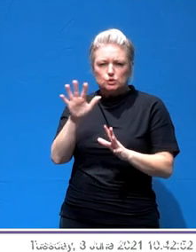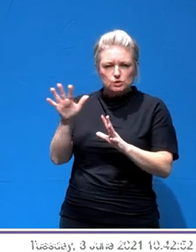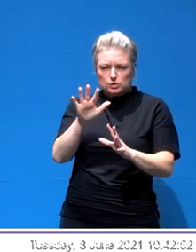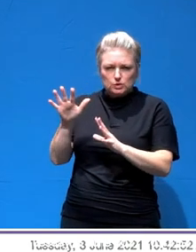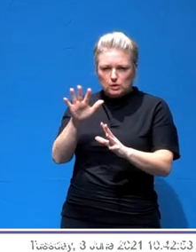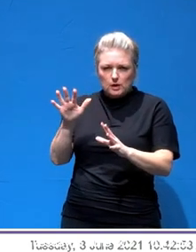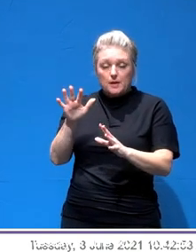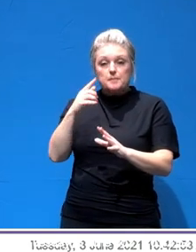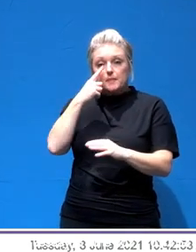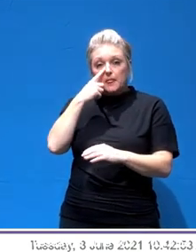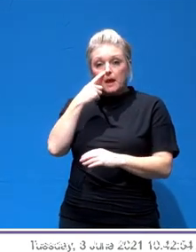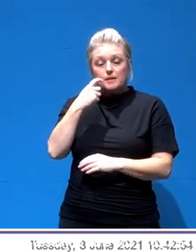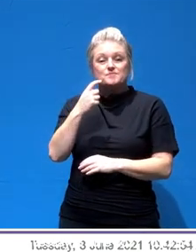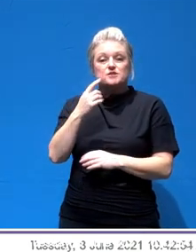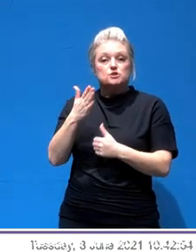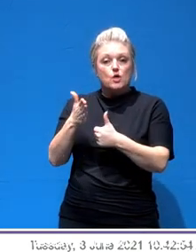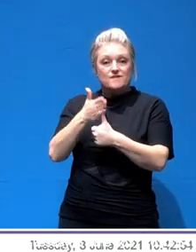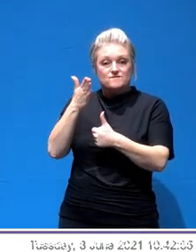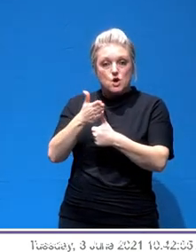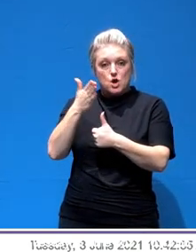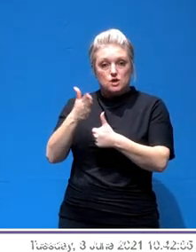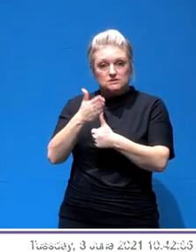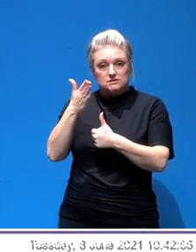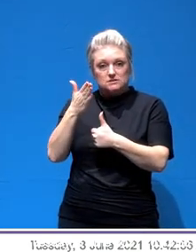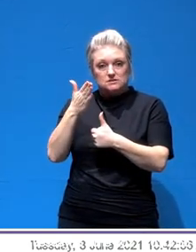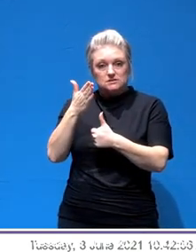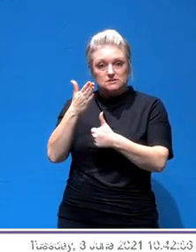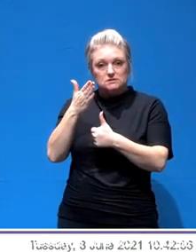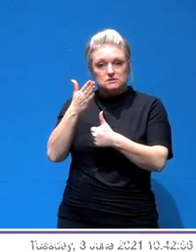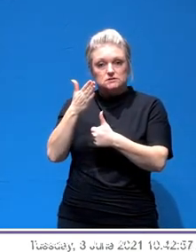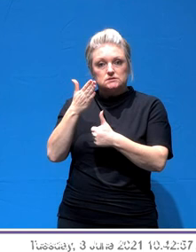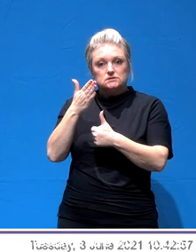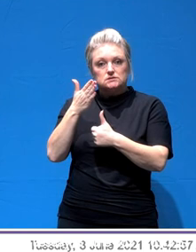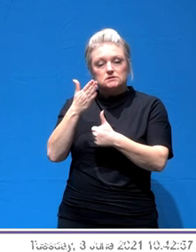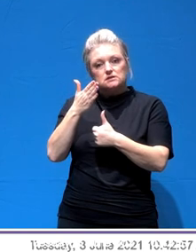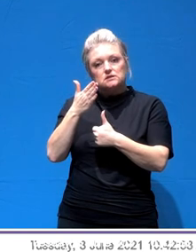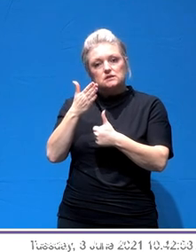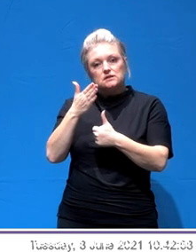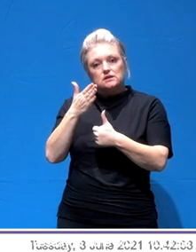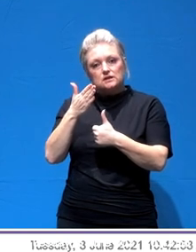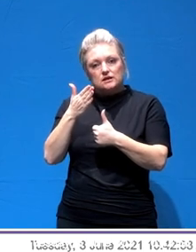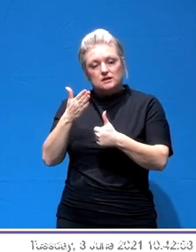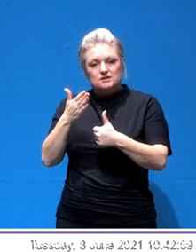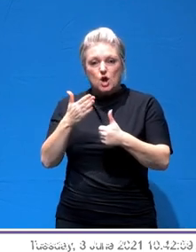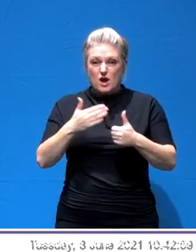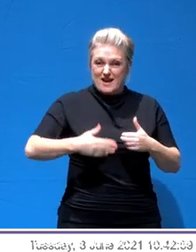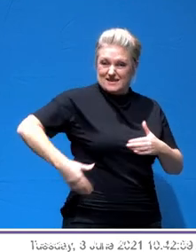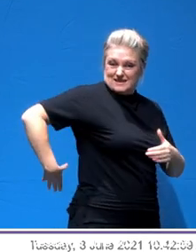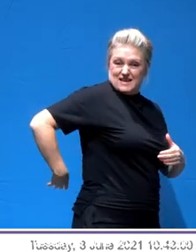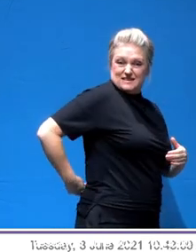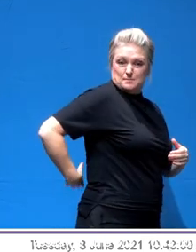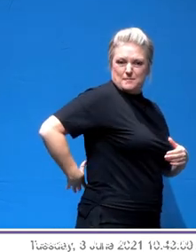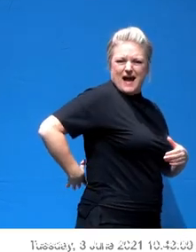so that first photo where Daniel has the T-shirt on, it's on a slight angle.